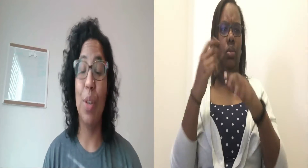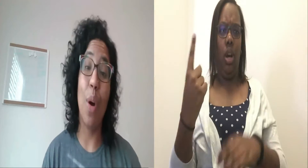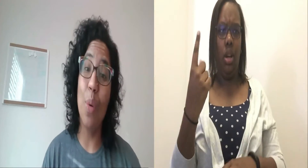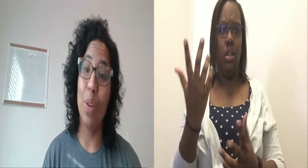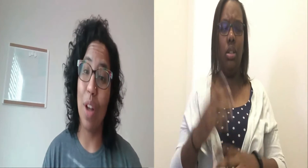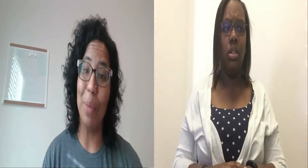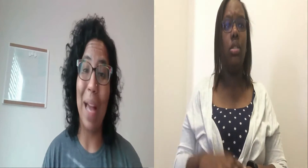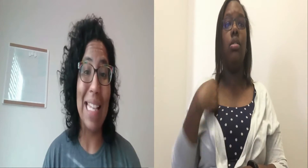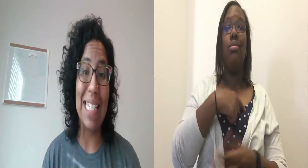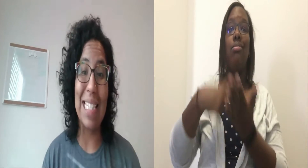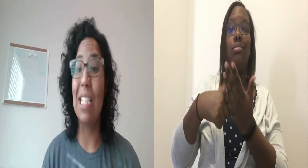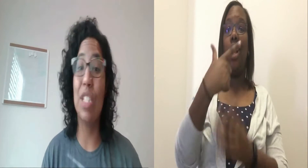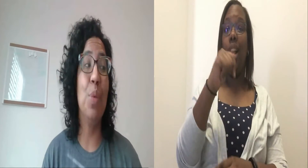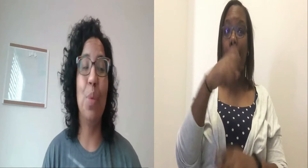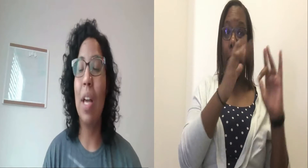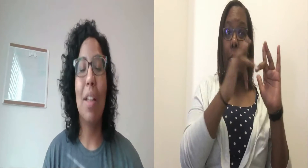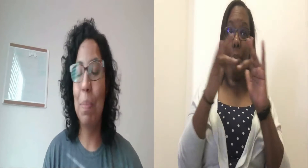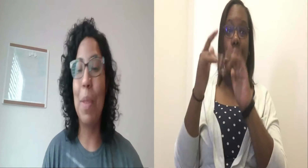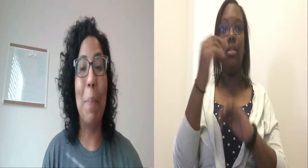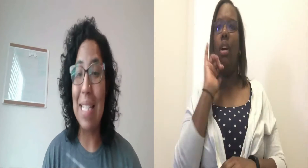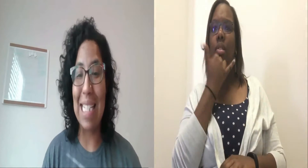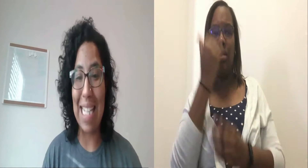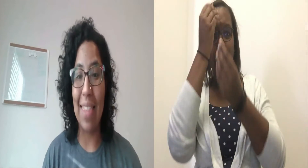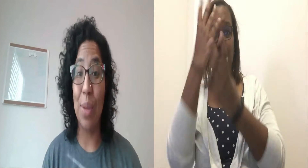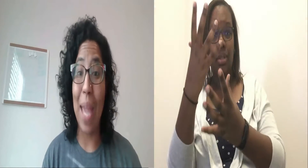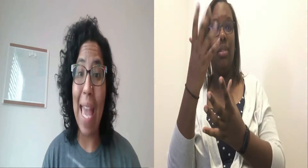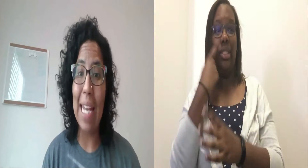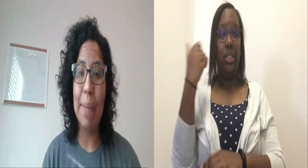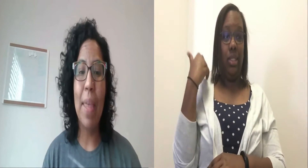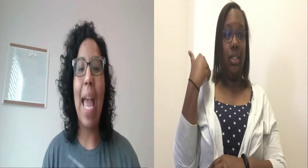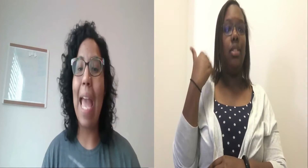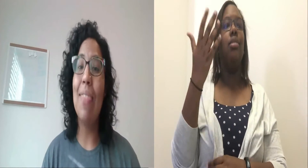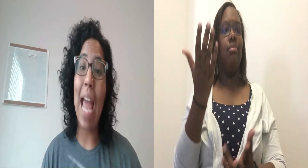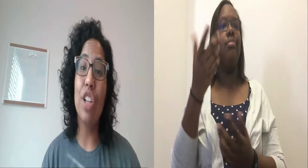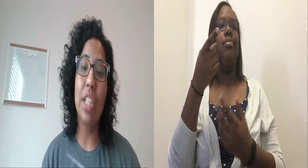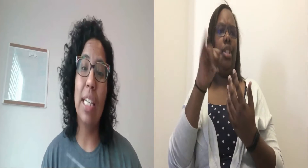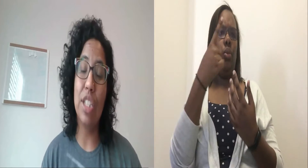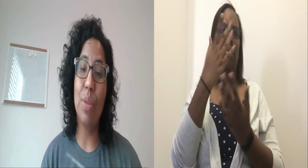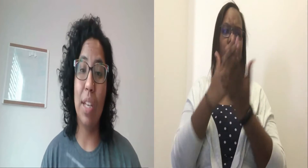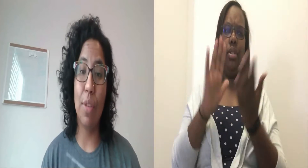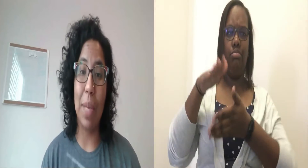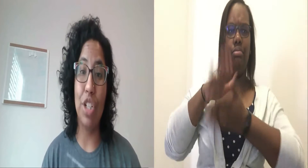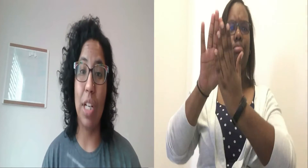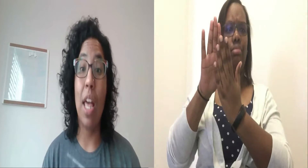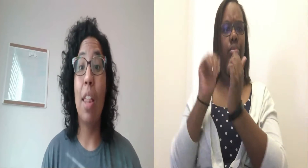your own or other biases to the best extent that you can and that actually gets you the information